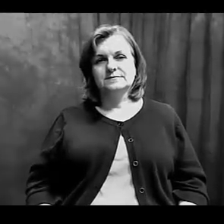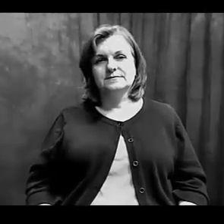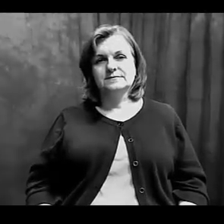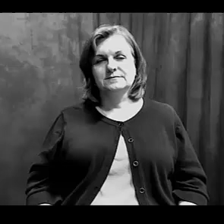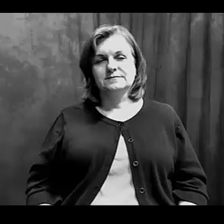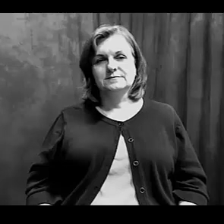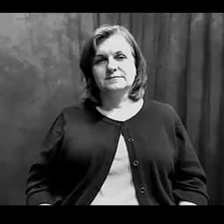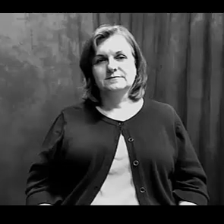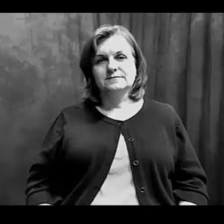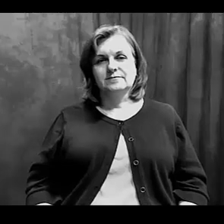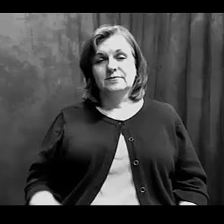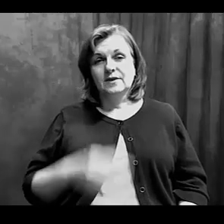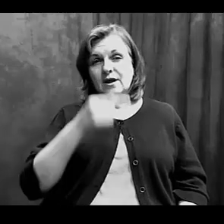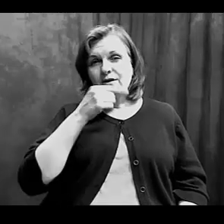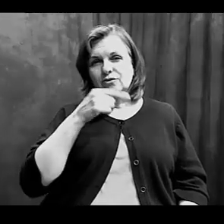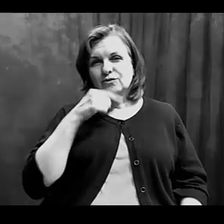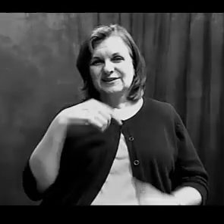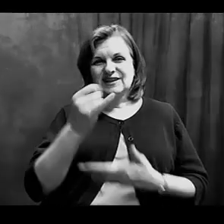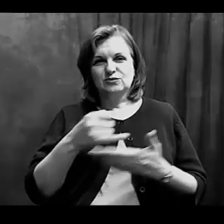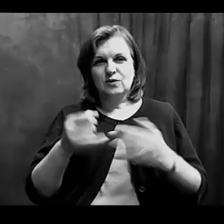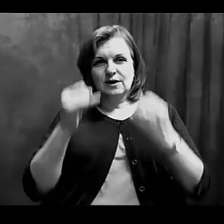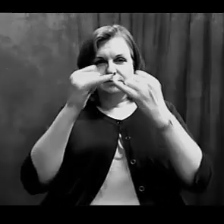so we look at glucose